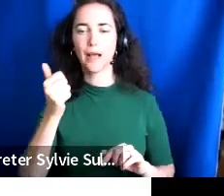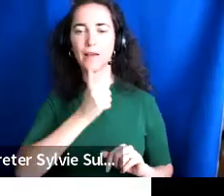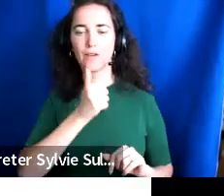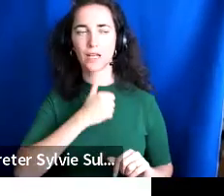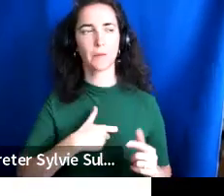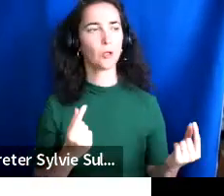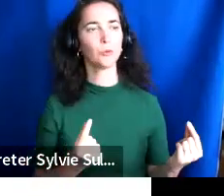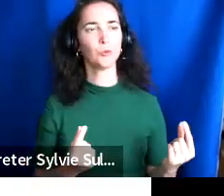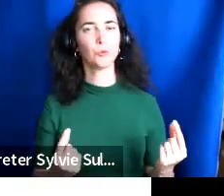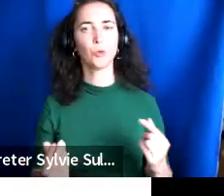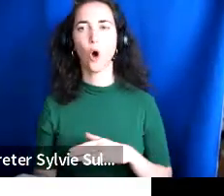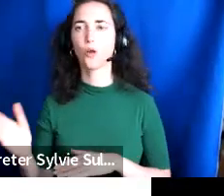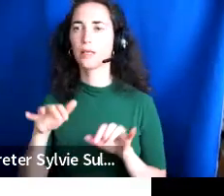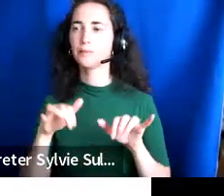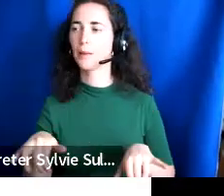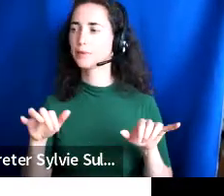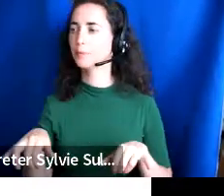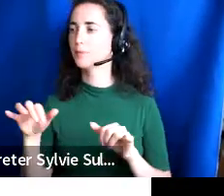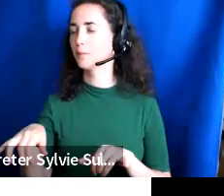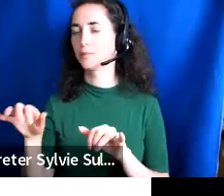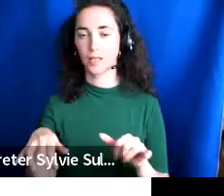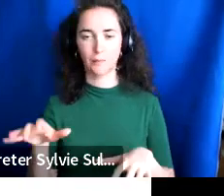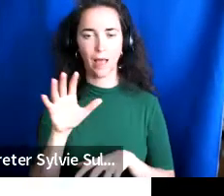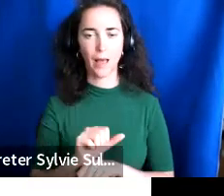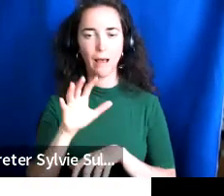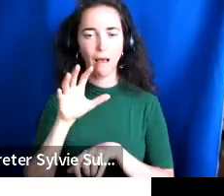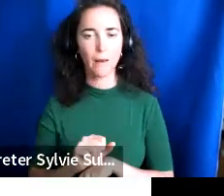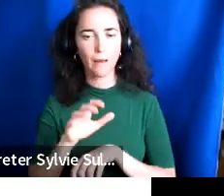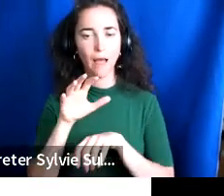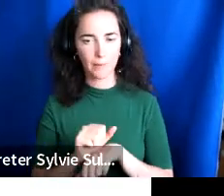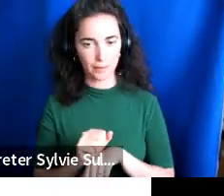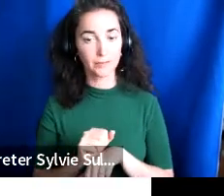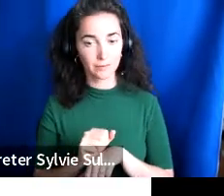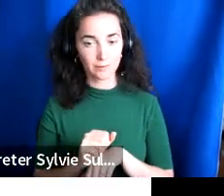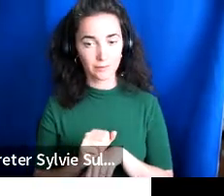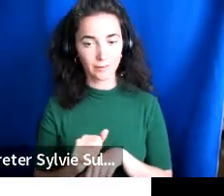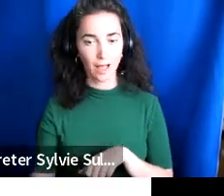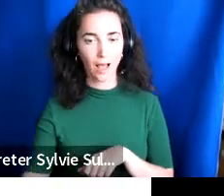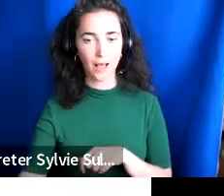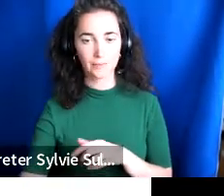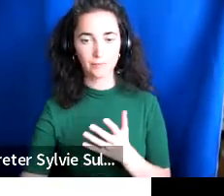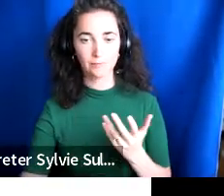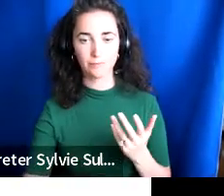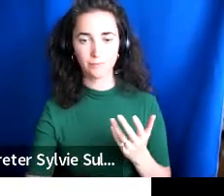This is what i'm supposed to do midnight Sanders are doing whatever we need to do without to be single.